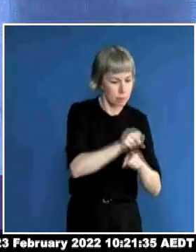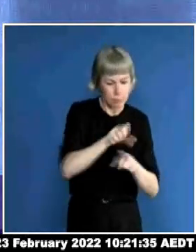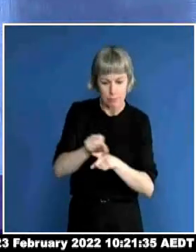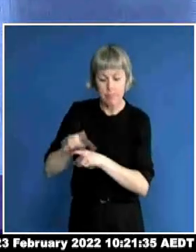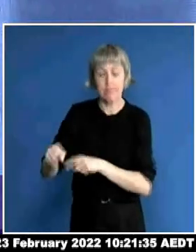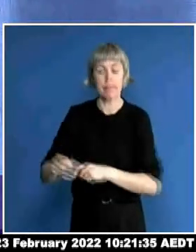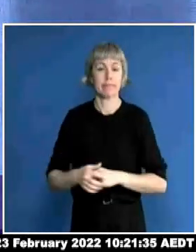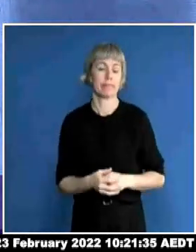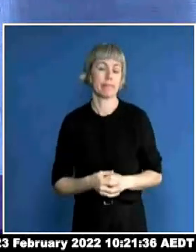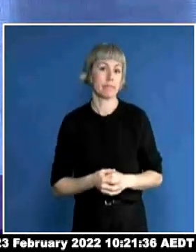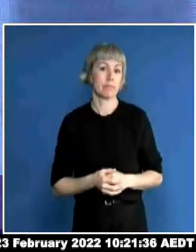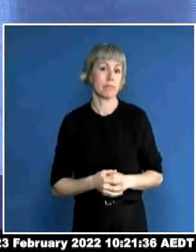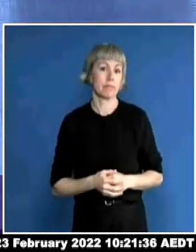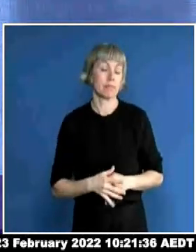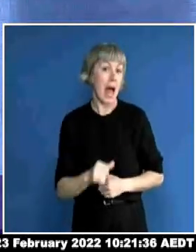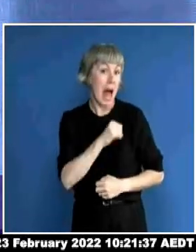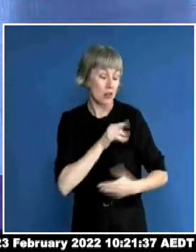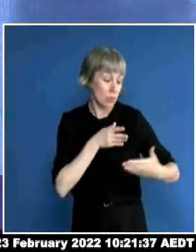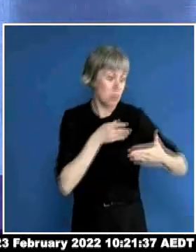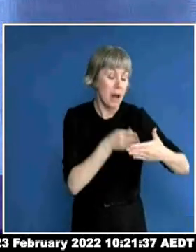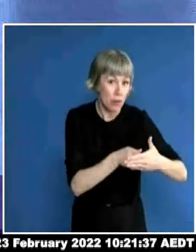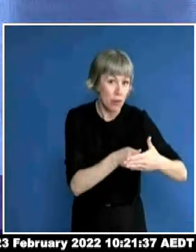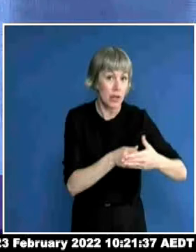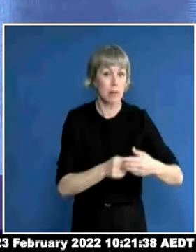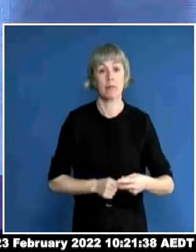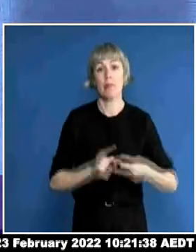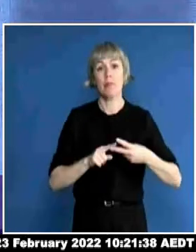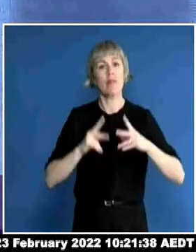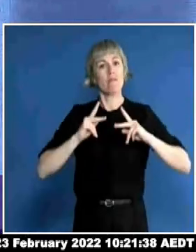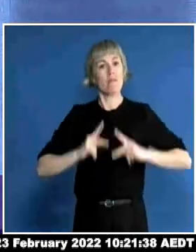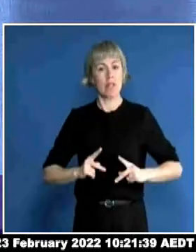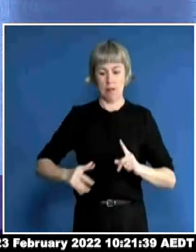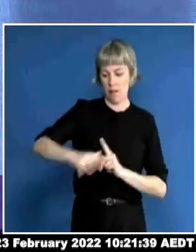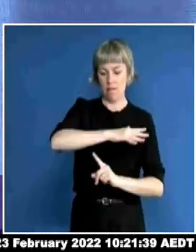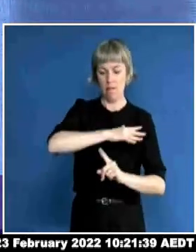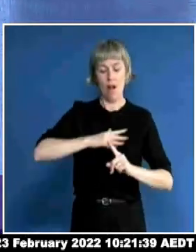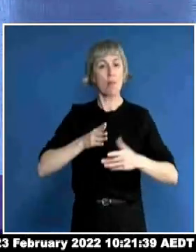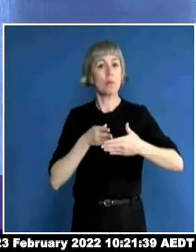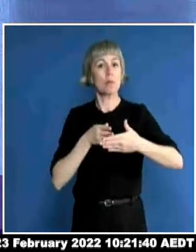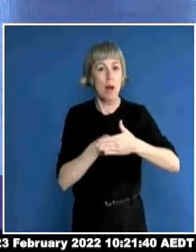environmental barriers, organisational barriers and structural barriers.